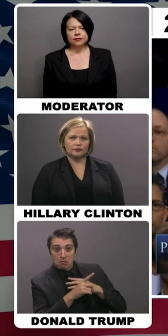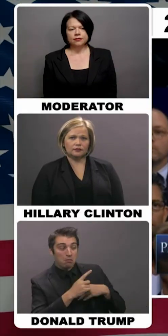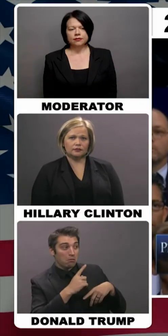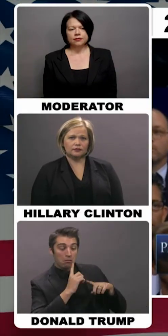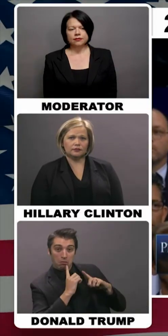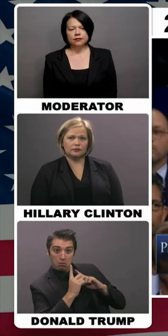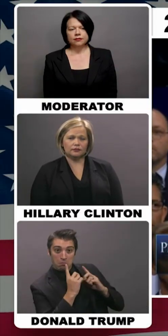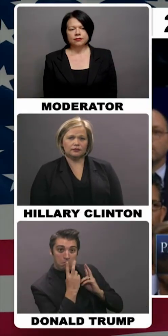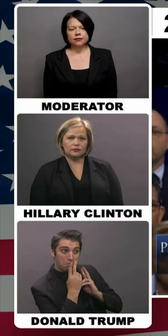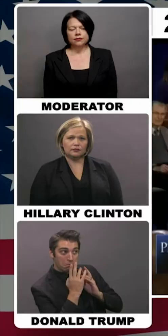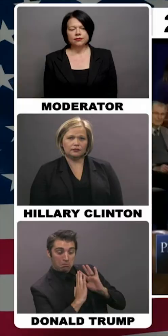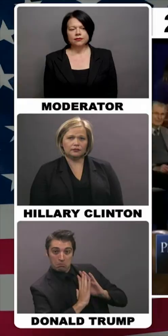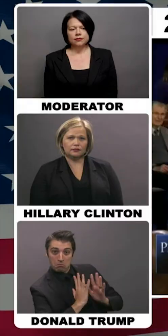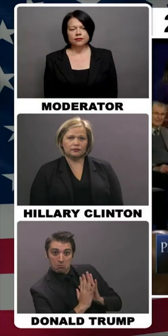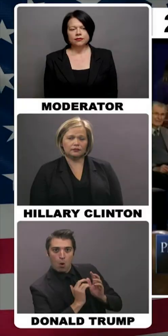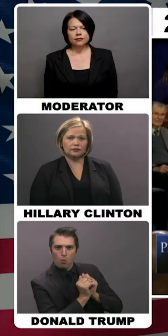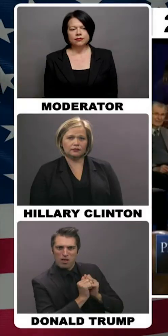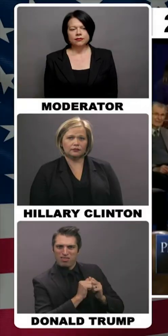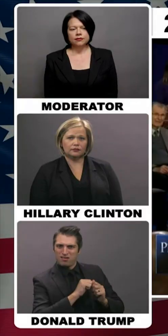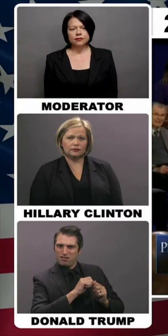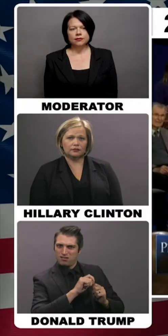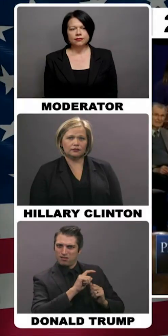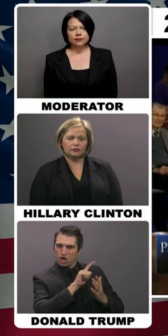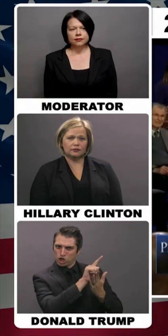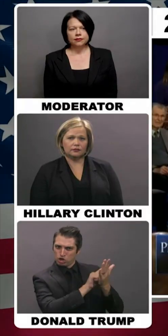But for you to say that there was nothing wrong